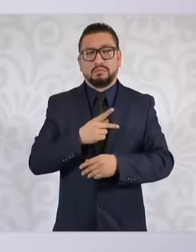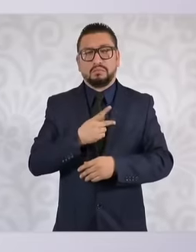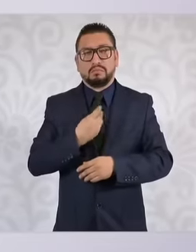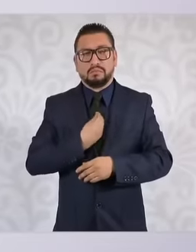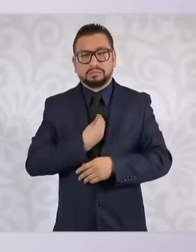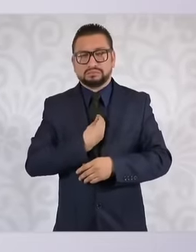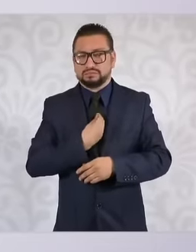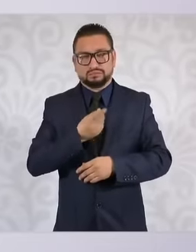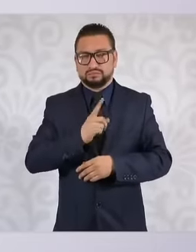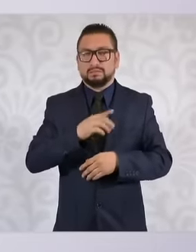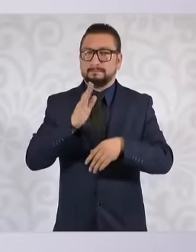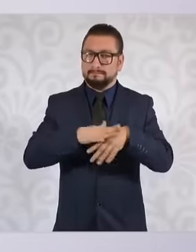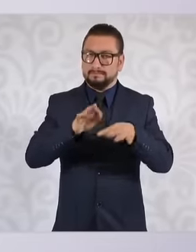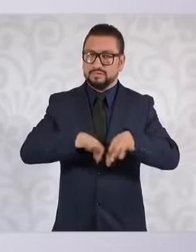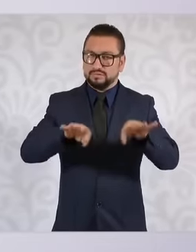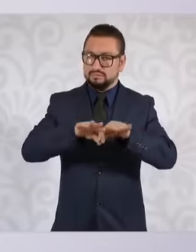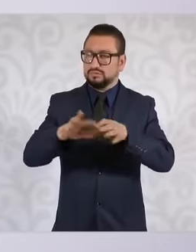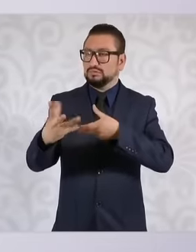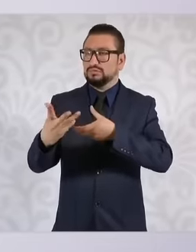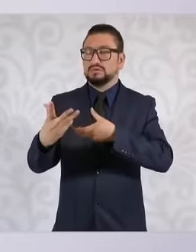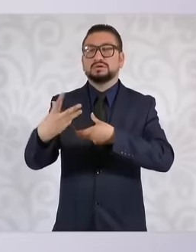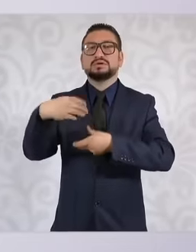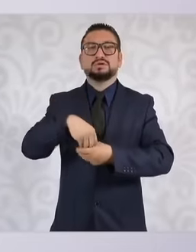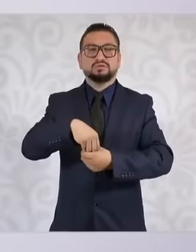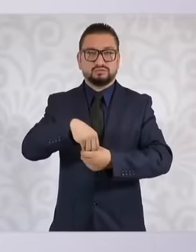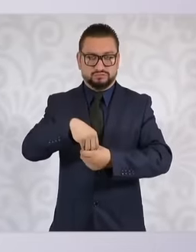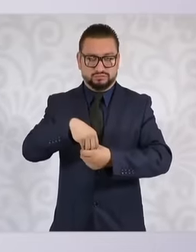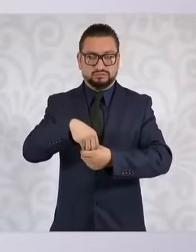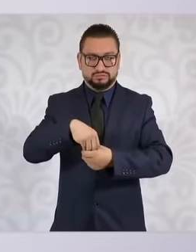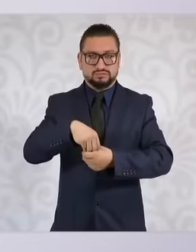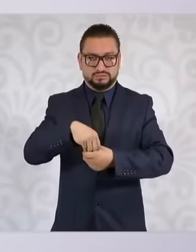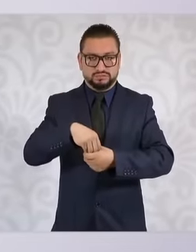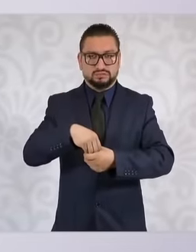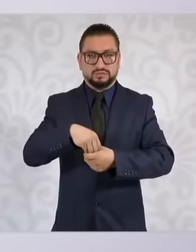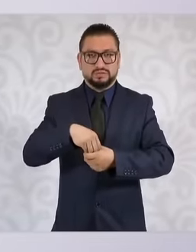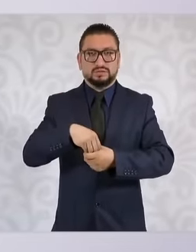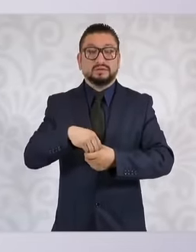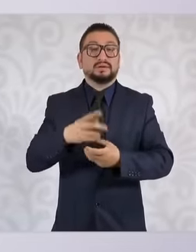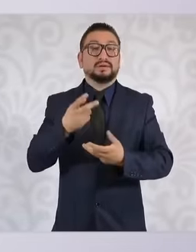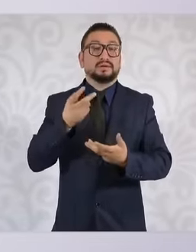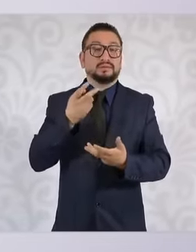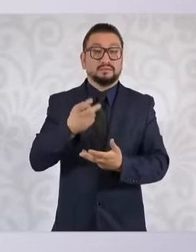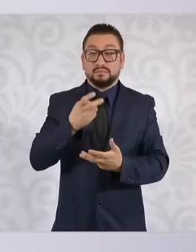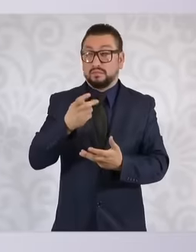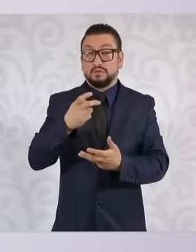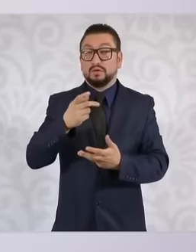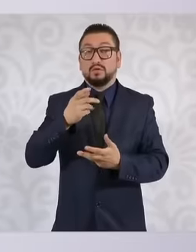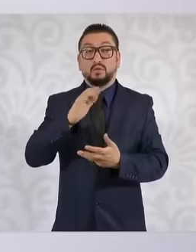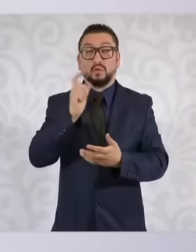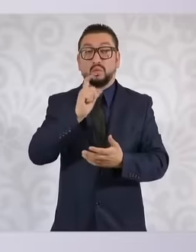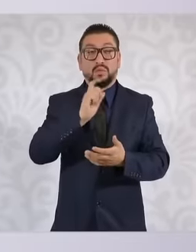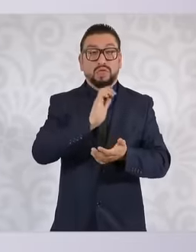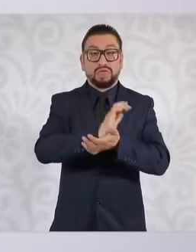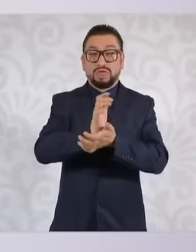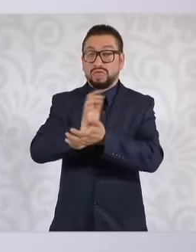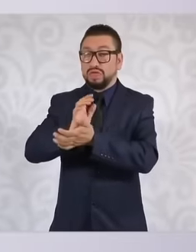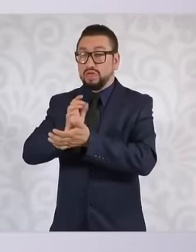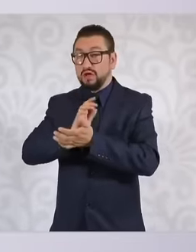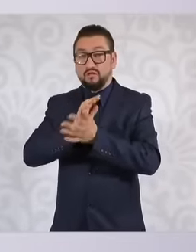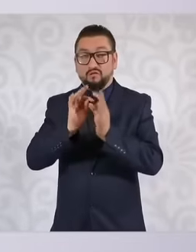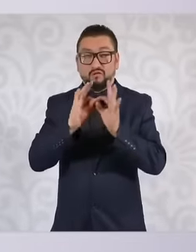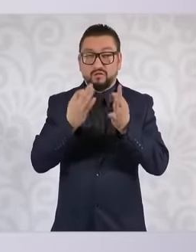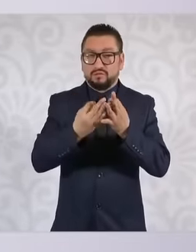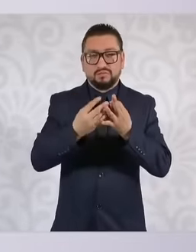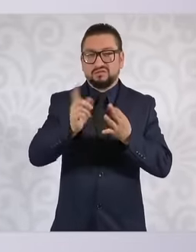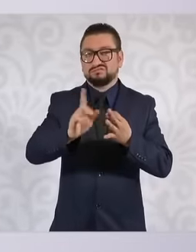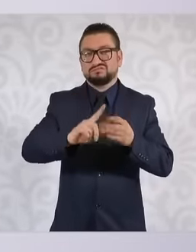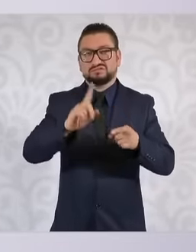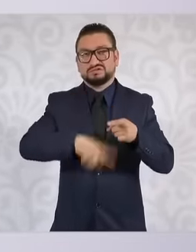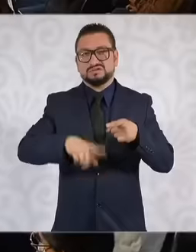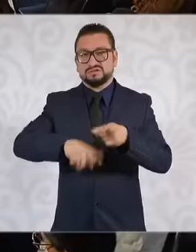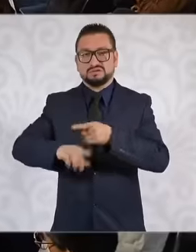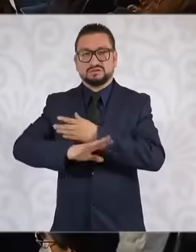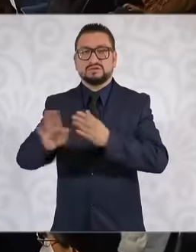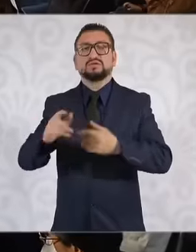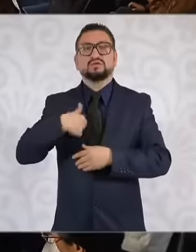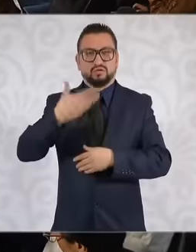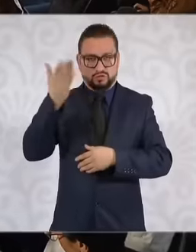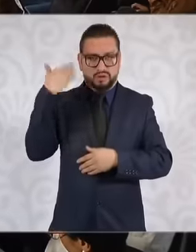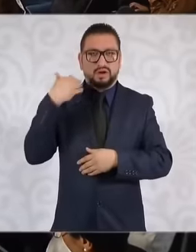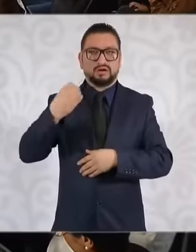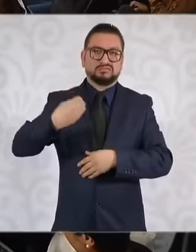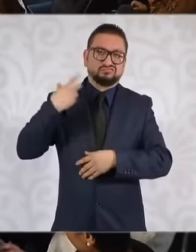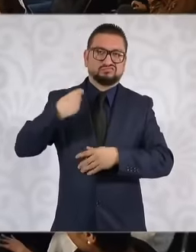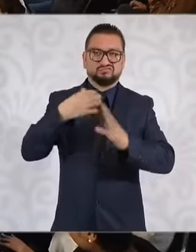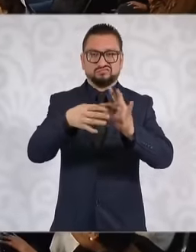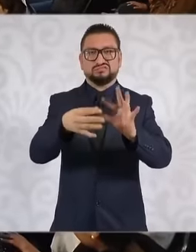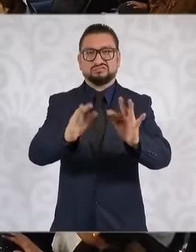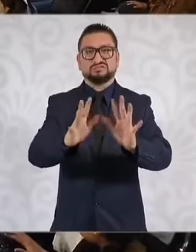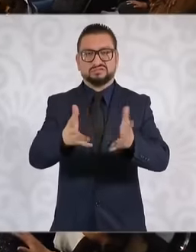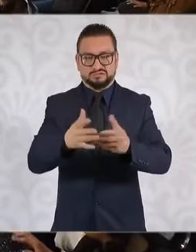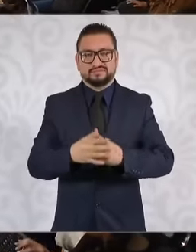and eradication of any form of discrimination, I said it in the speech, we